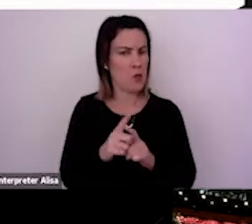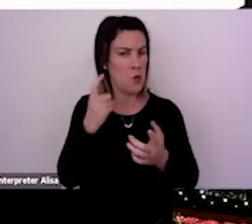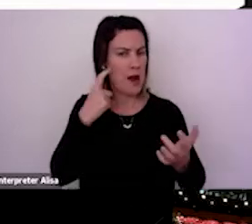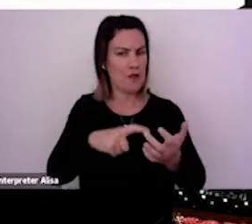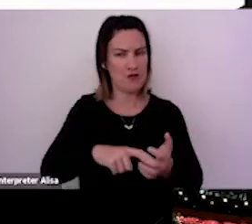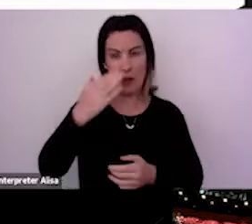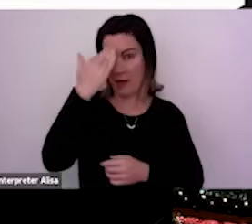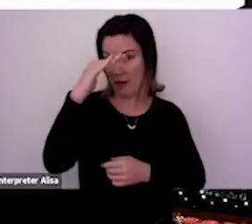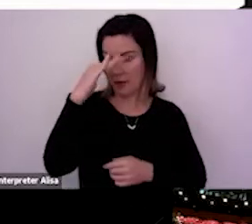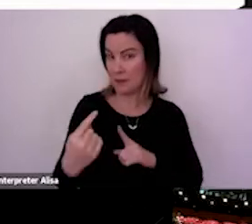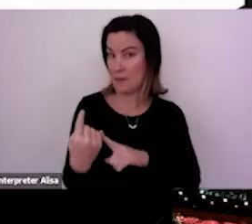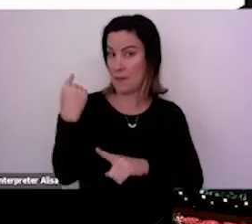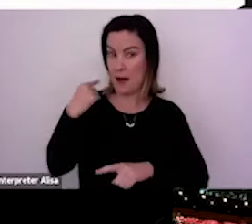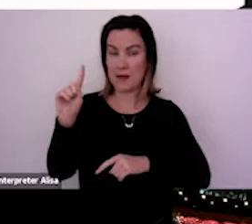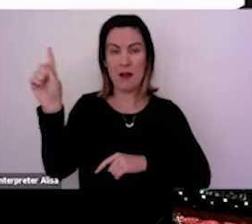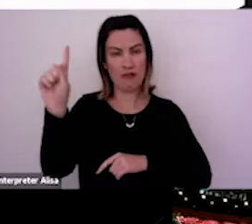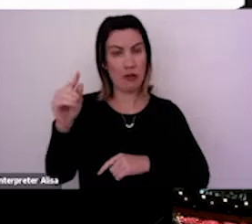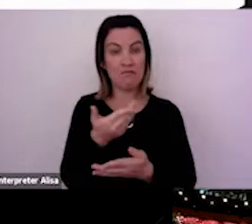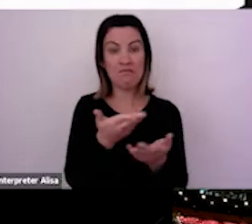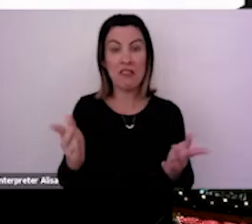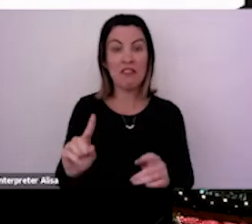First Nations People with us today.